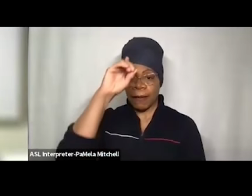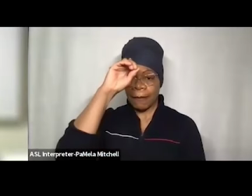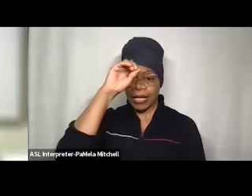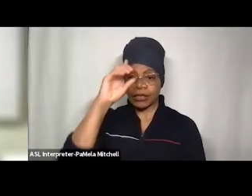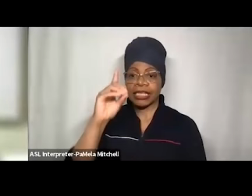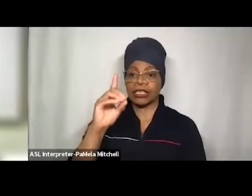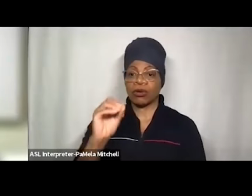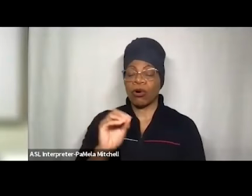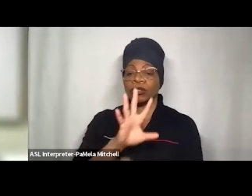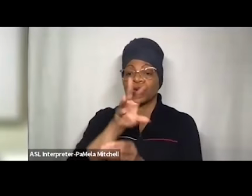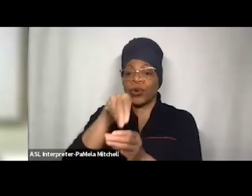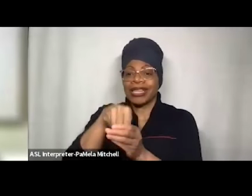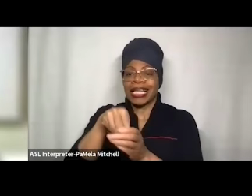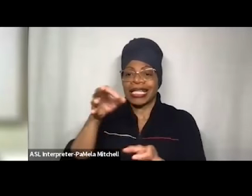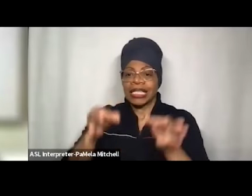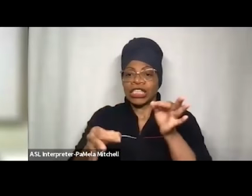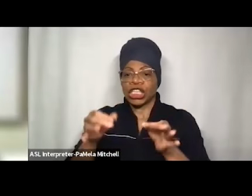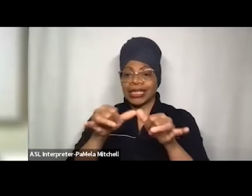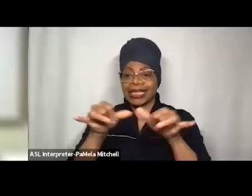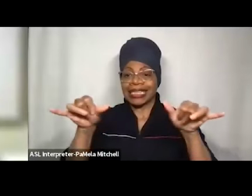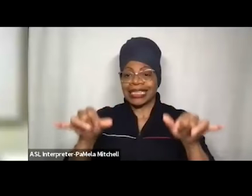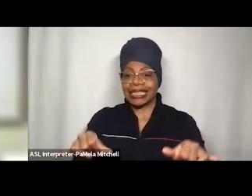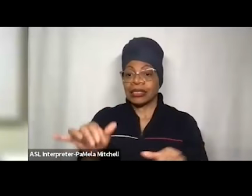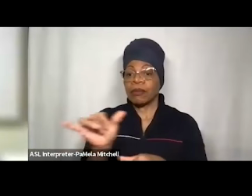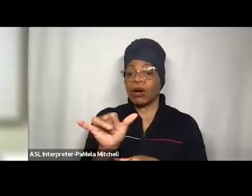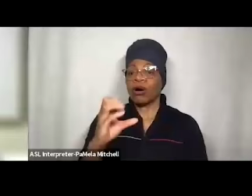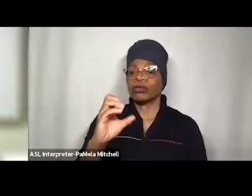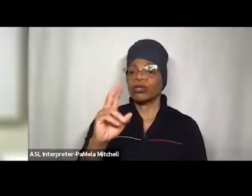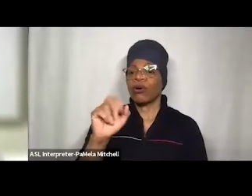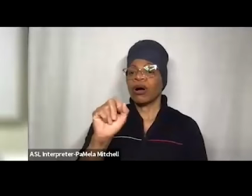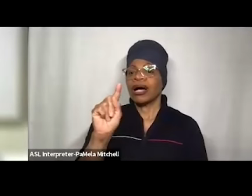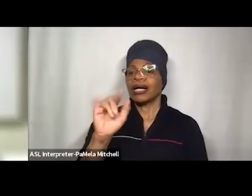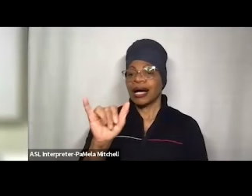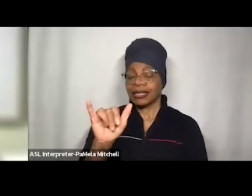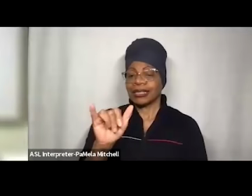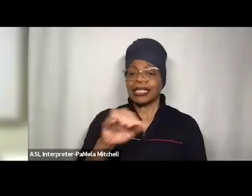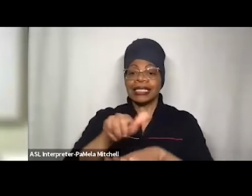in the justice system, in custody settings as compared to the general population.